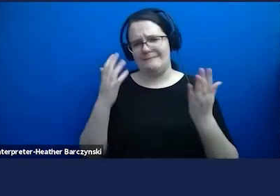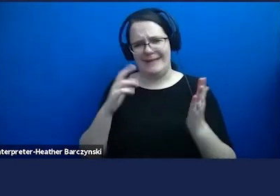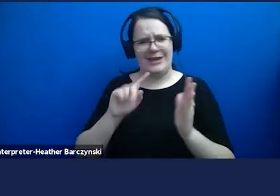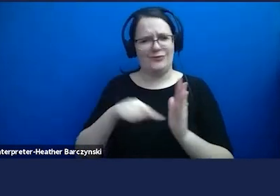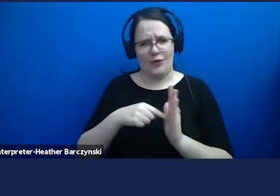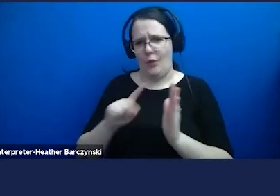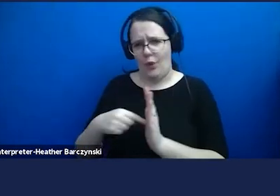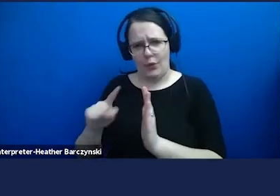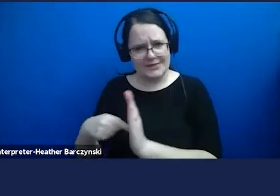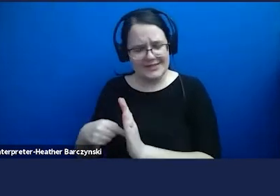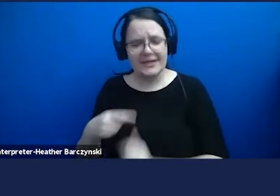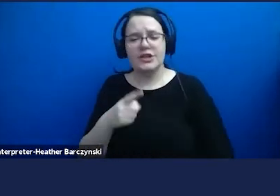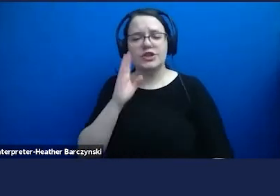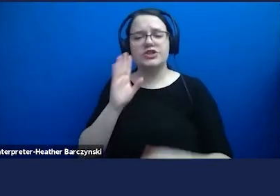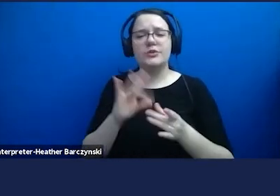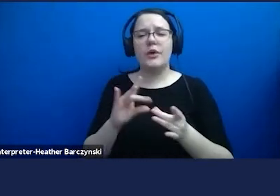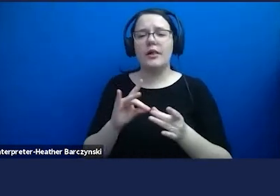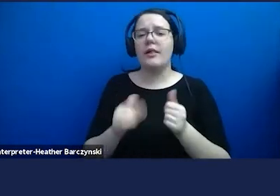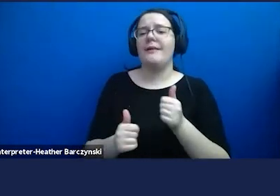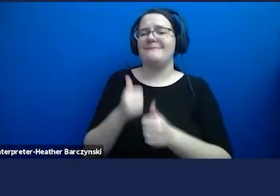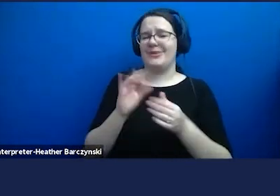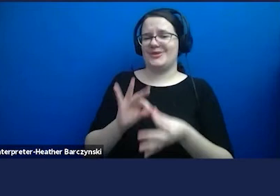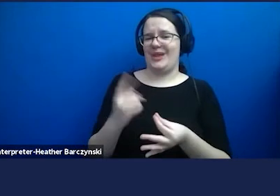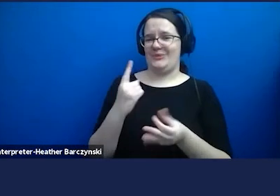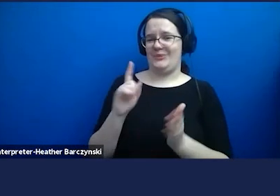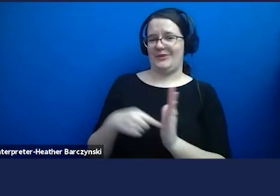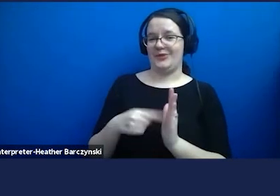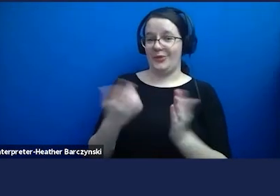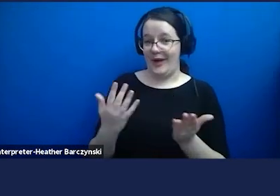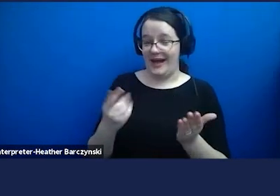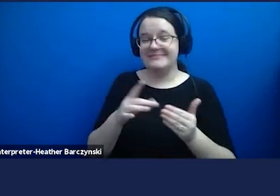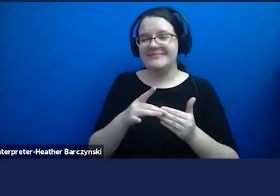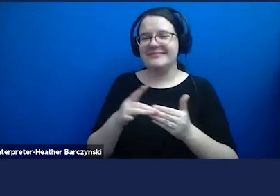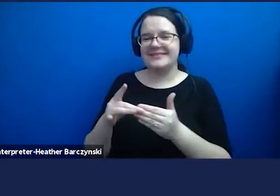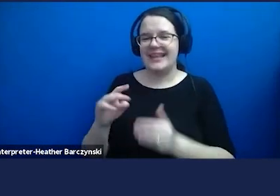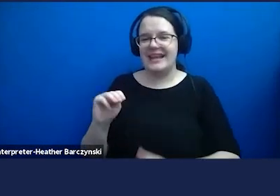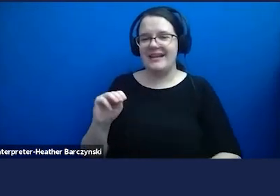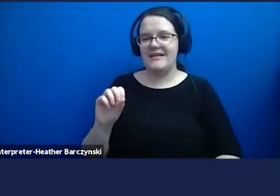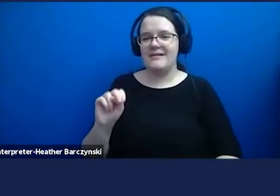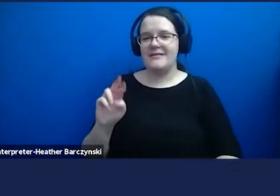speaking about principally about one of those hats which is leading monroe county's vaccine